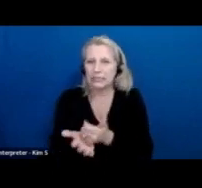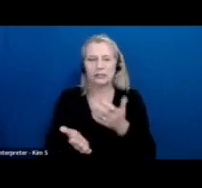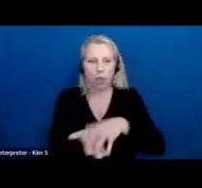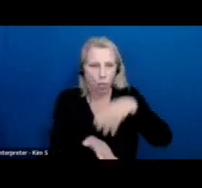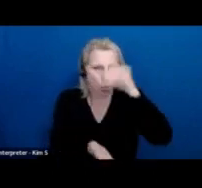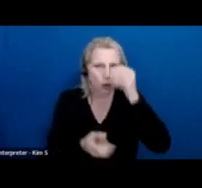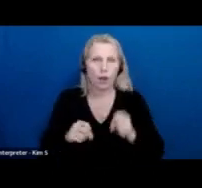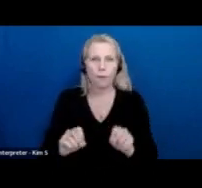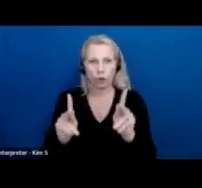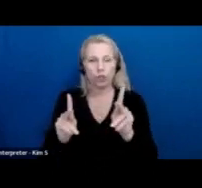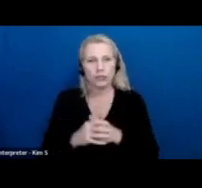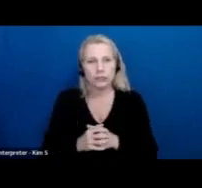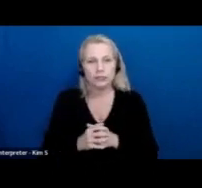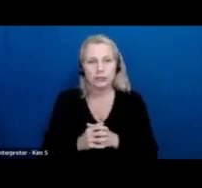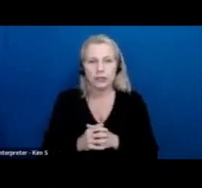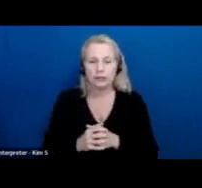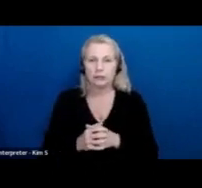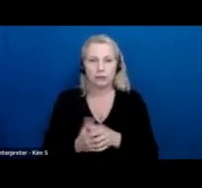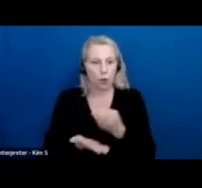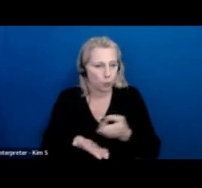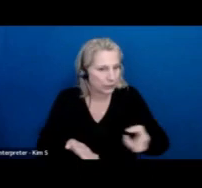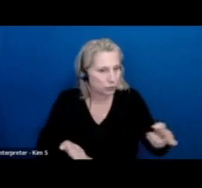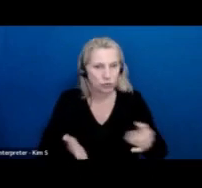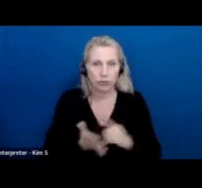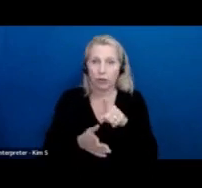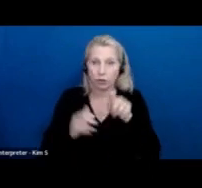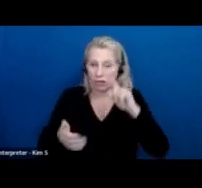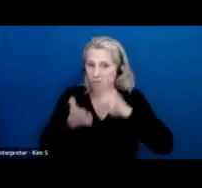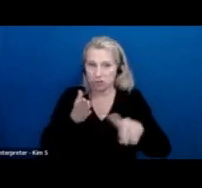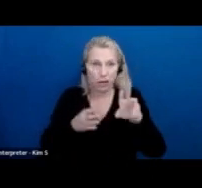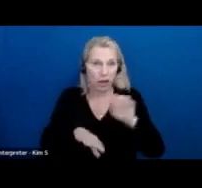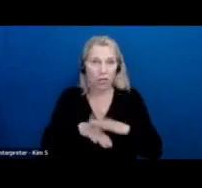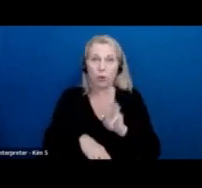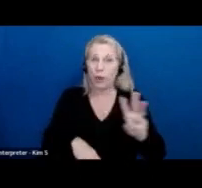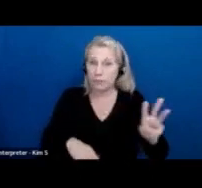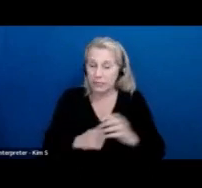opportunities and resources that you can check out on our website. We've been around for